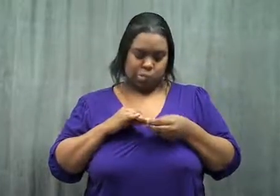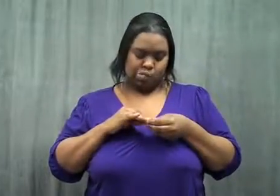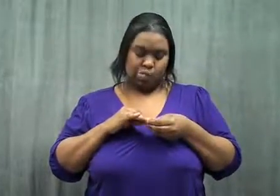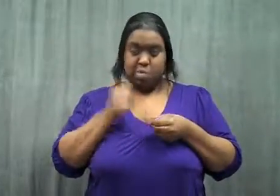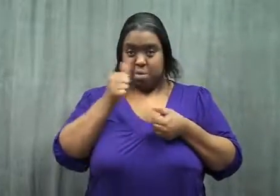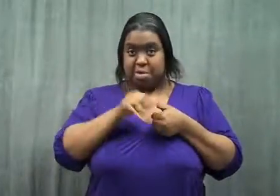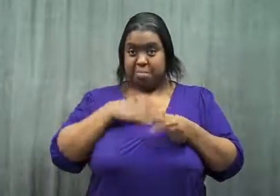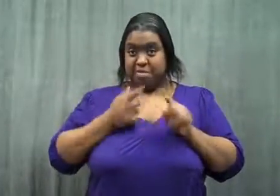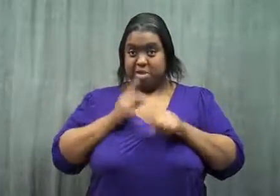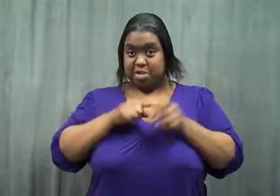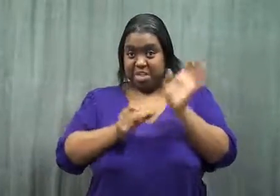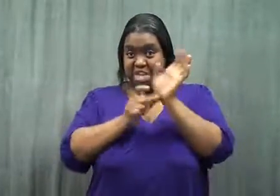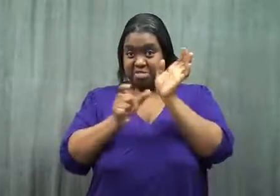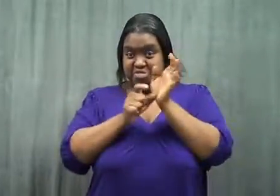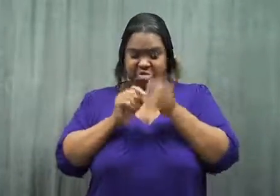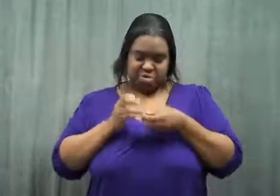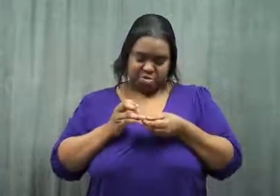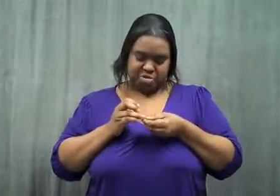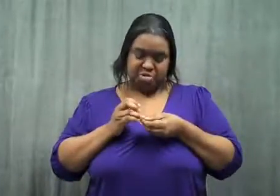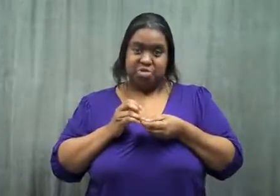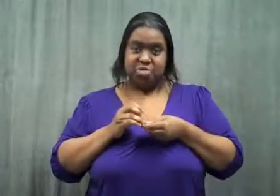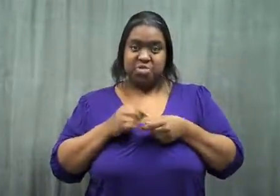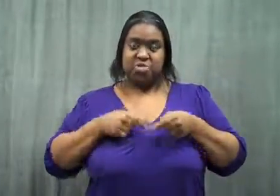These were my first heels.